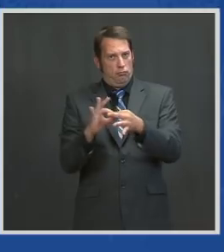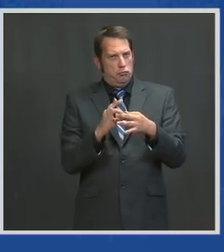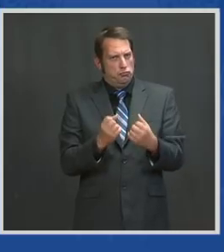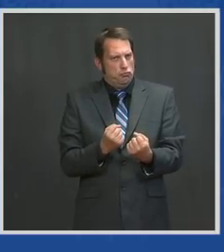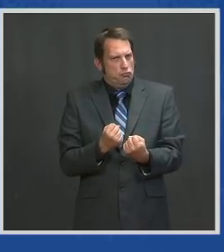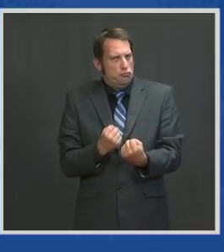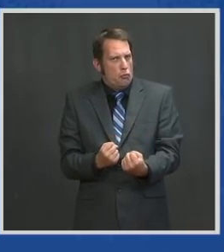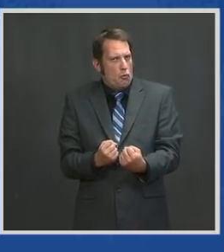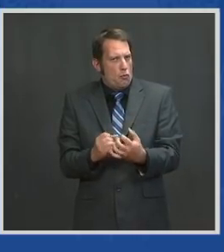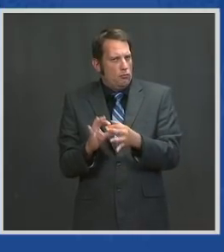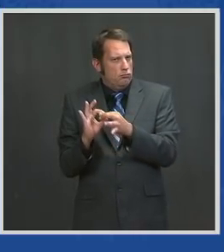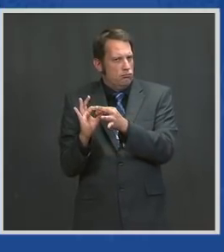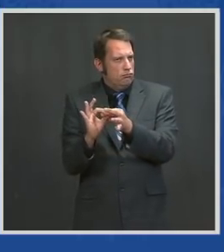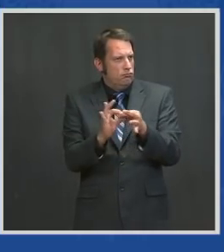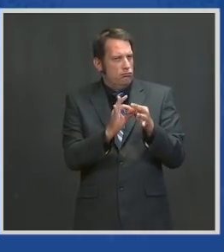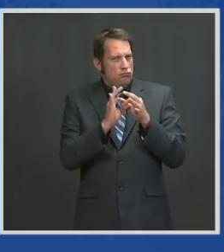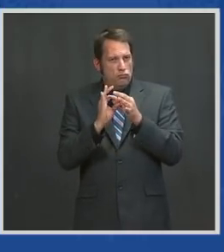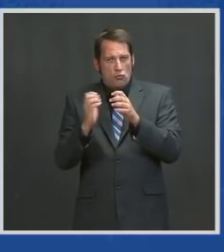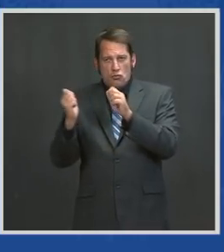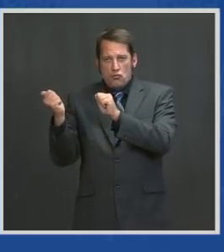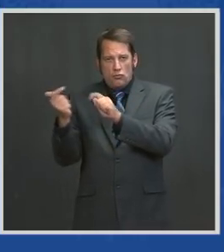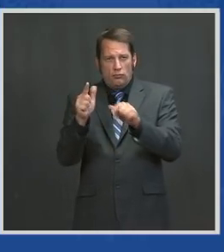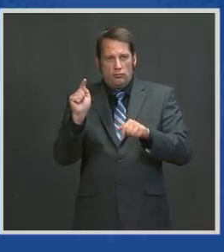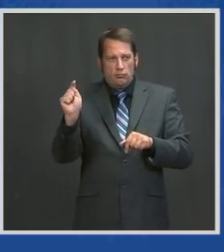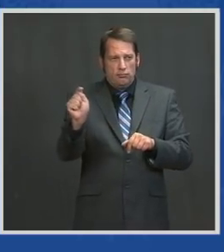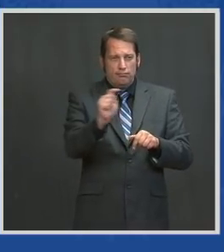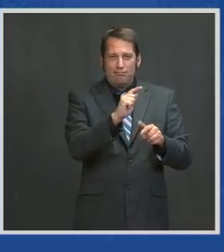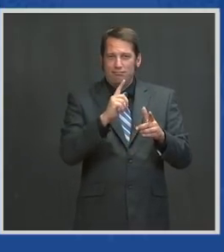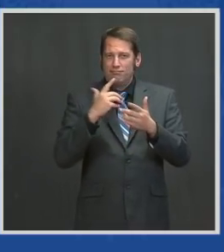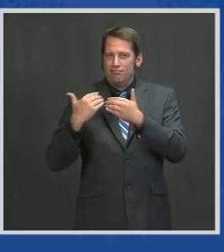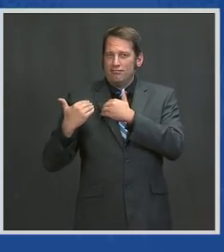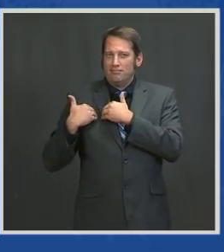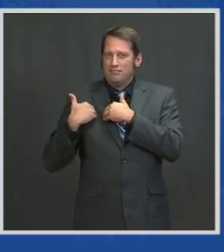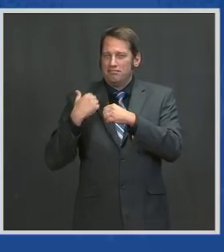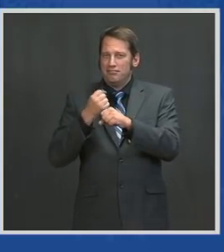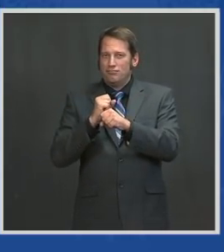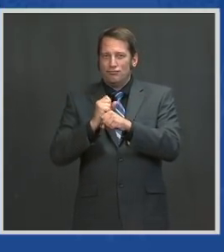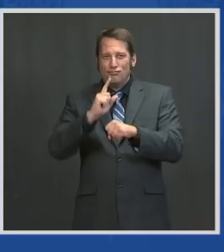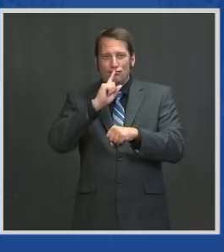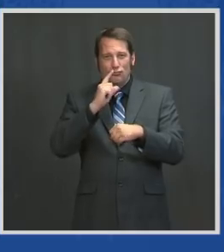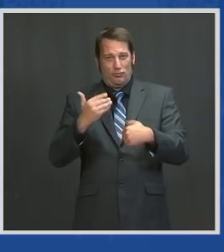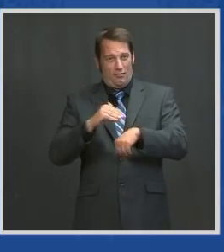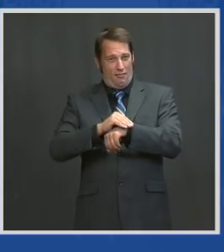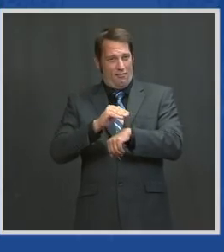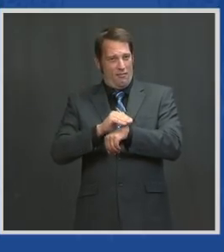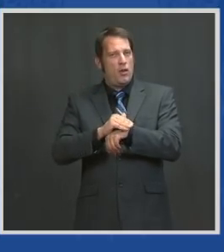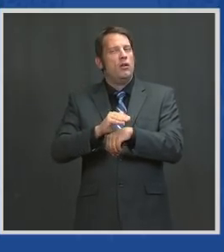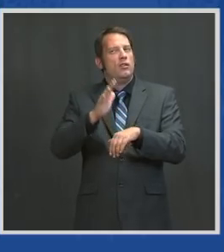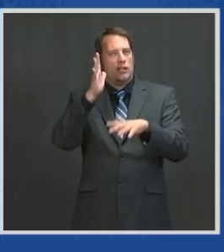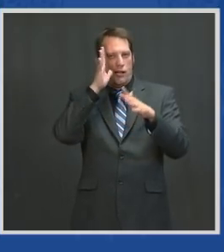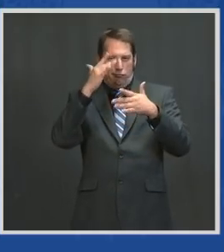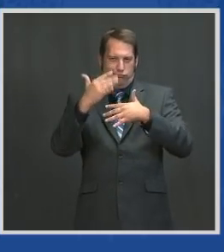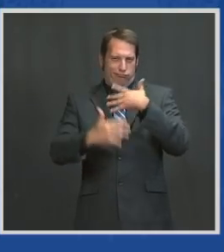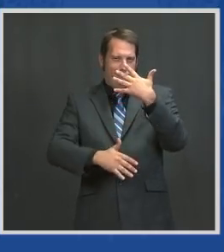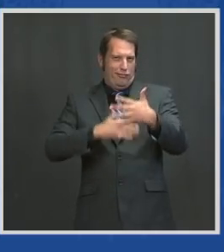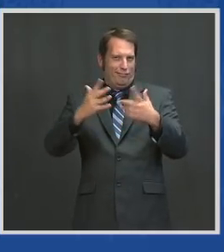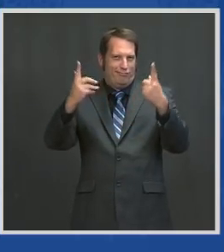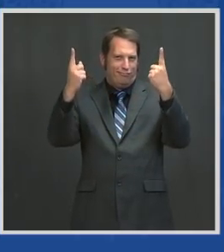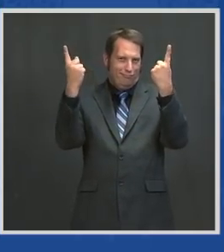has played a crucial part in ensuring tonight's success, from the Pathfinders, to the Air Commandos,